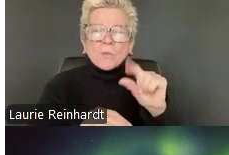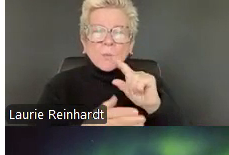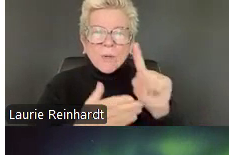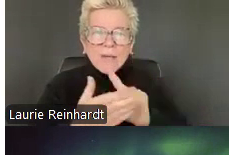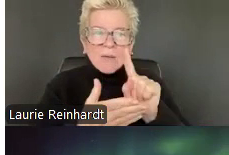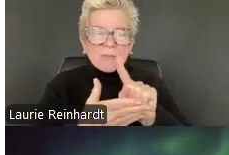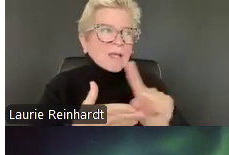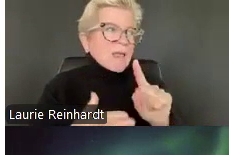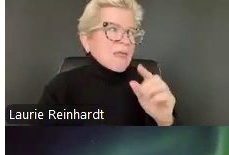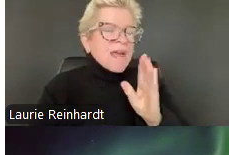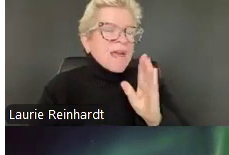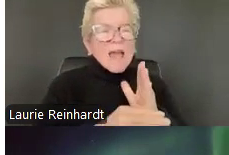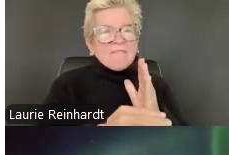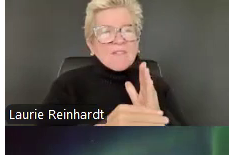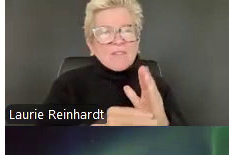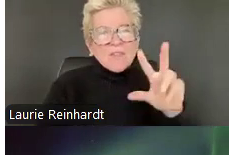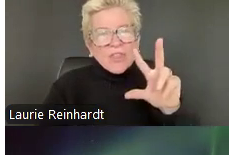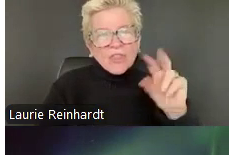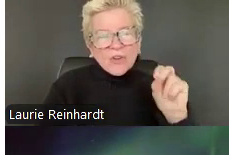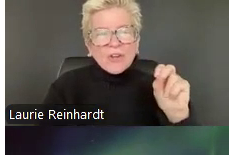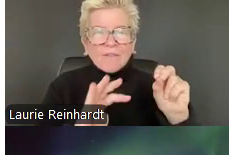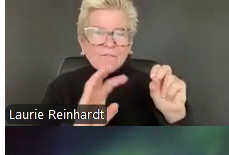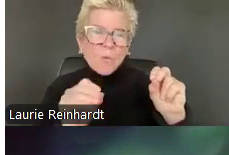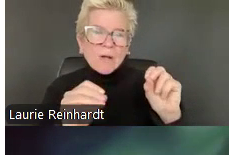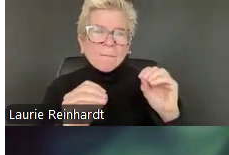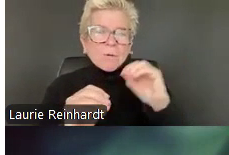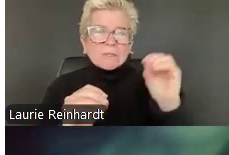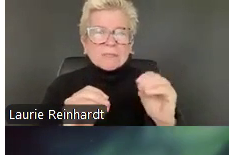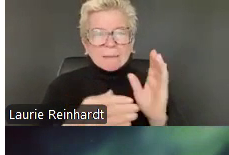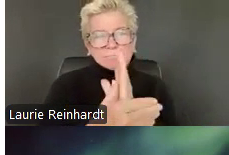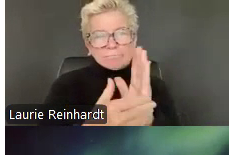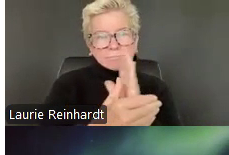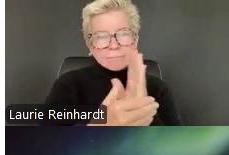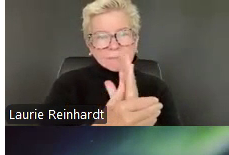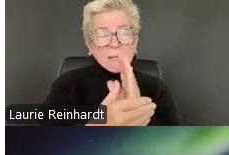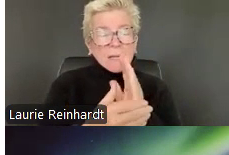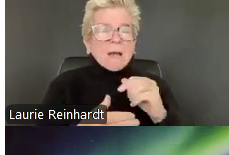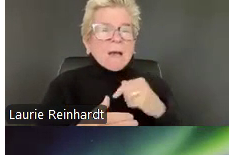It's averaging between 30 and 40% about, but I really want to focus on the yellow